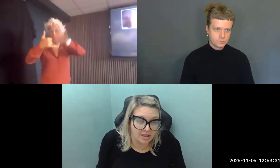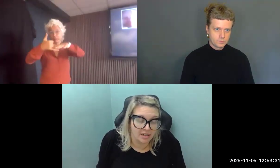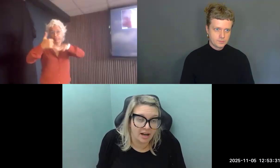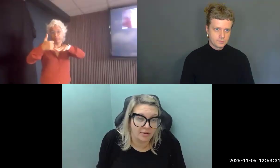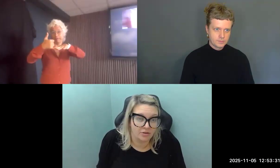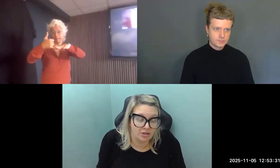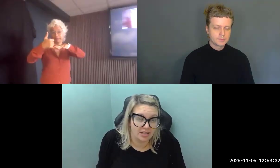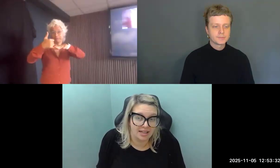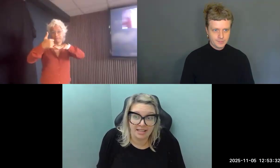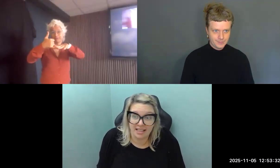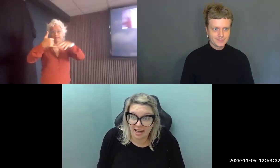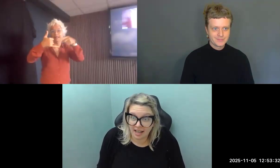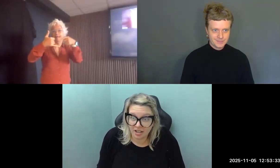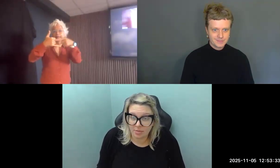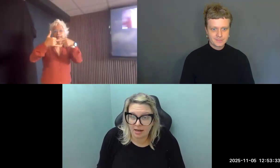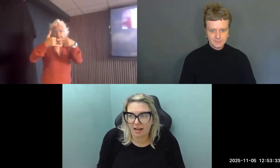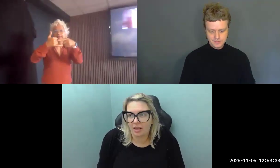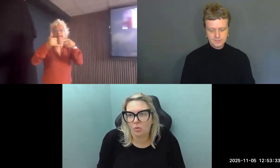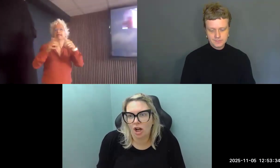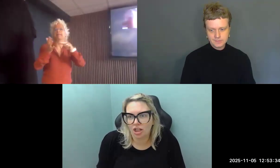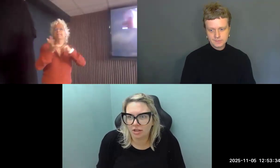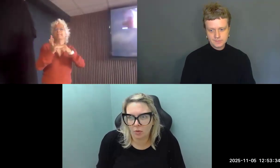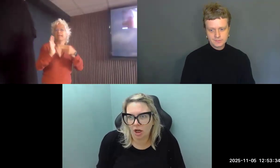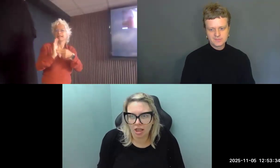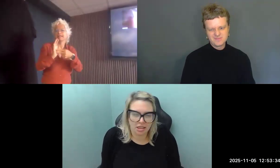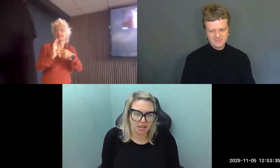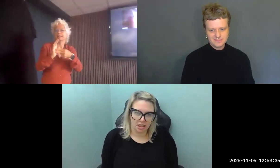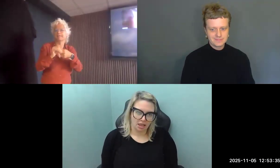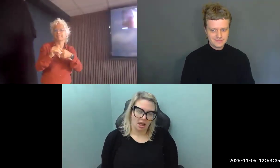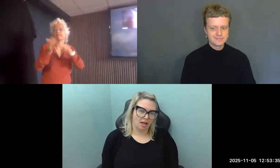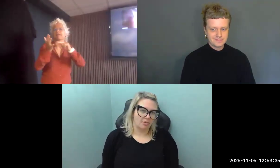I don't know how this would be translated into English, but, like, the worst of the worst.